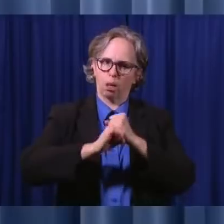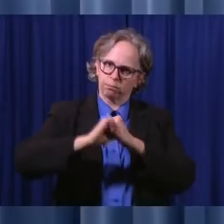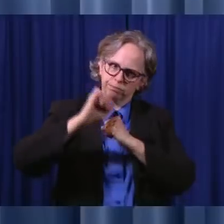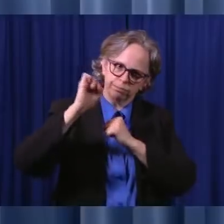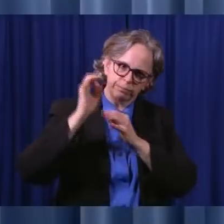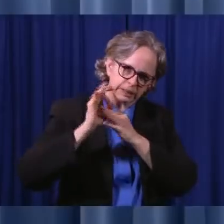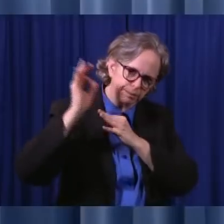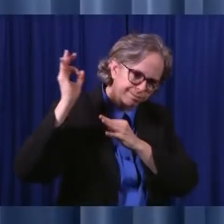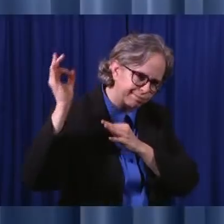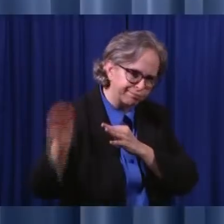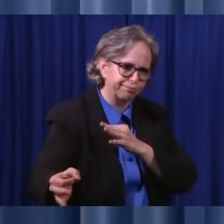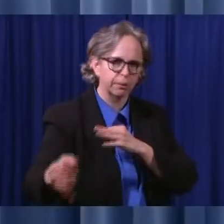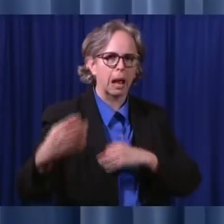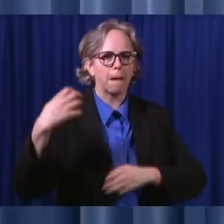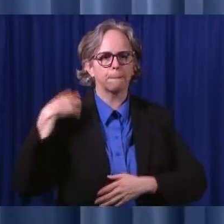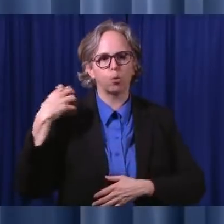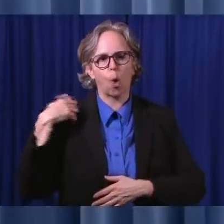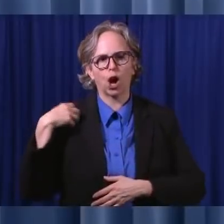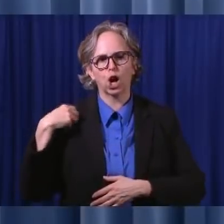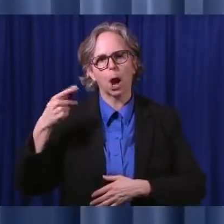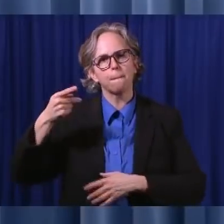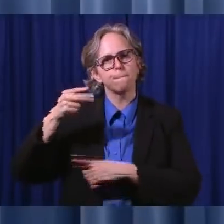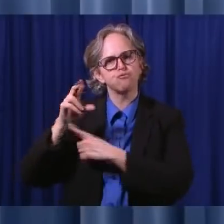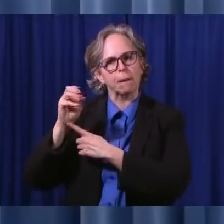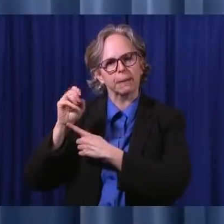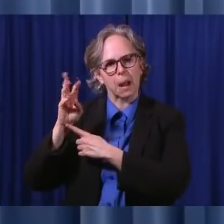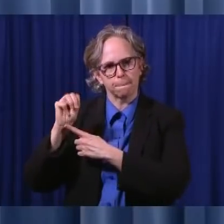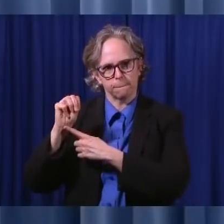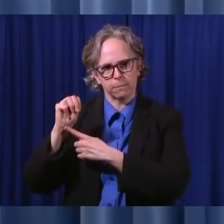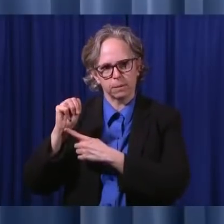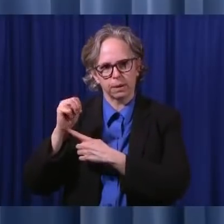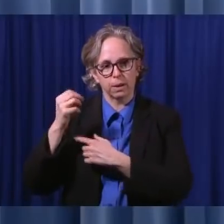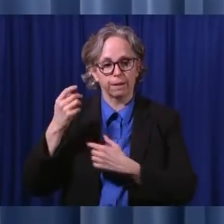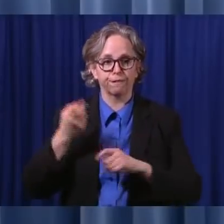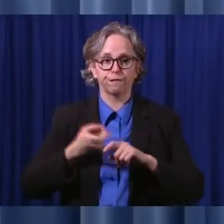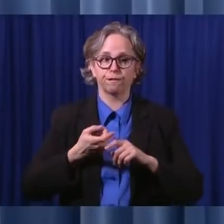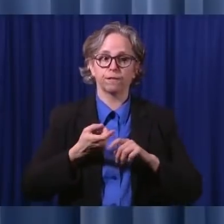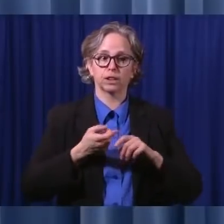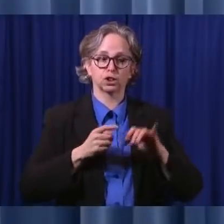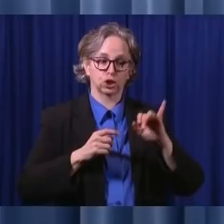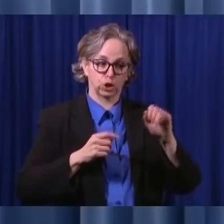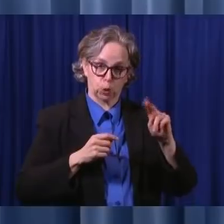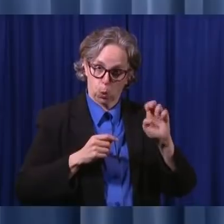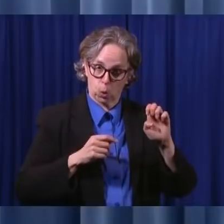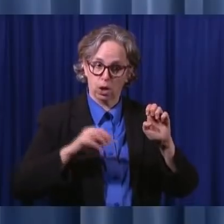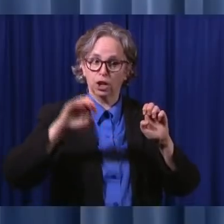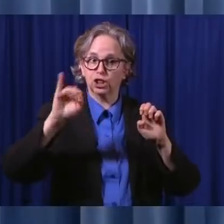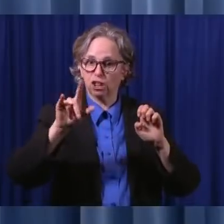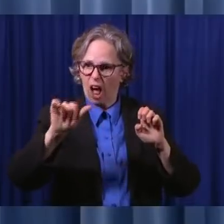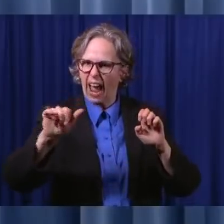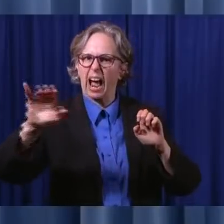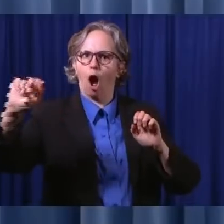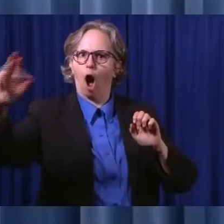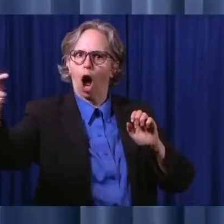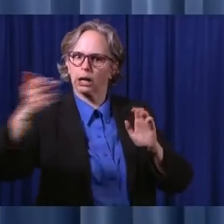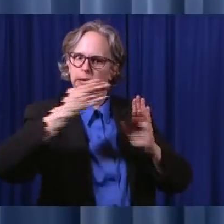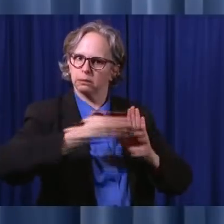WOULD LIKE TO ANNOUNCE THE HELP FOR THE BUSINESSES WORKERS COMPENSATION AND THEY WILL BE DIFFERING OHIO EMPLOYERS FOR THE MONTHS OF JUNE AND JULY AND